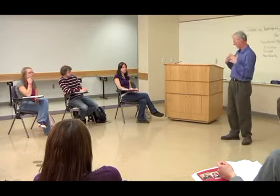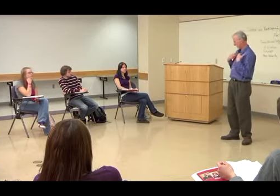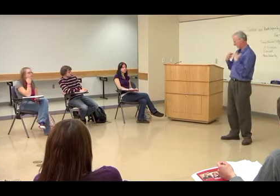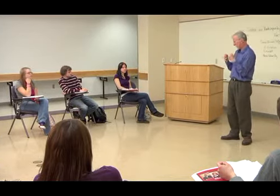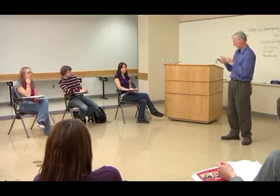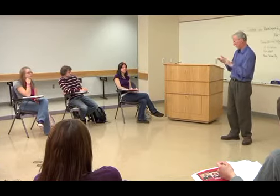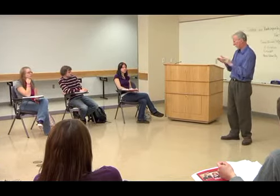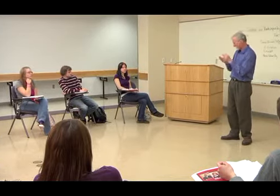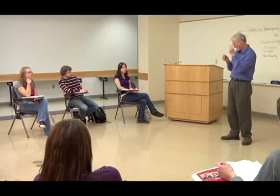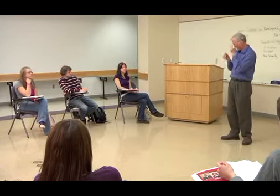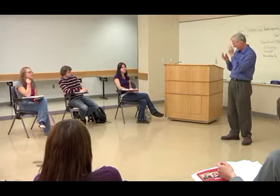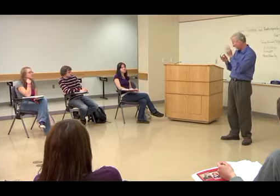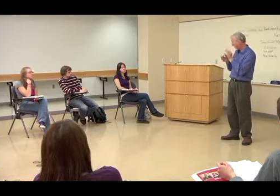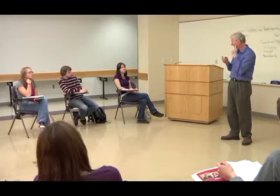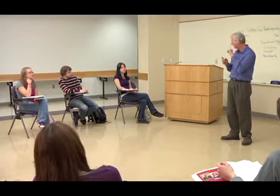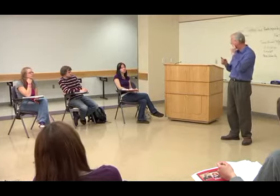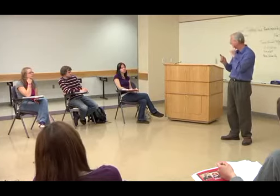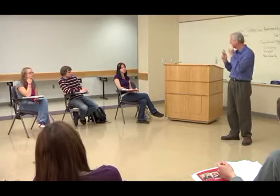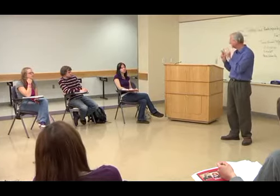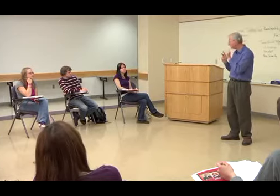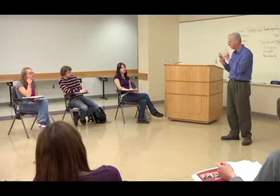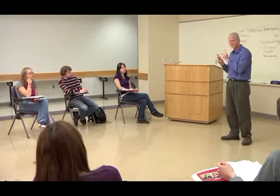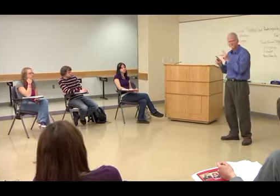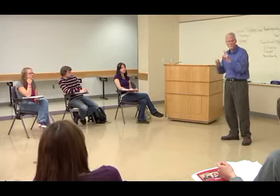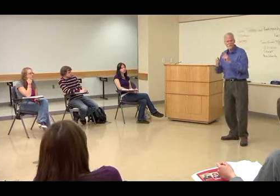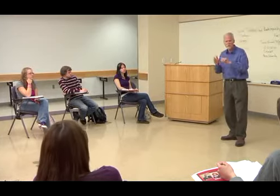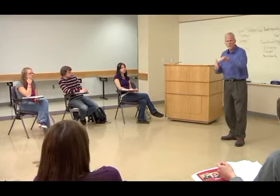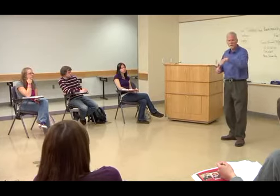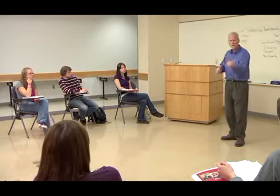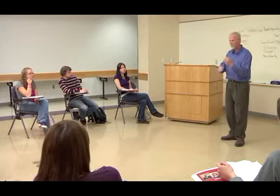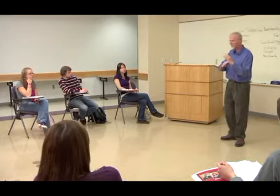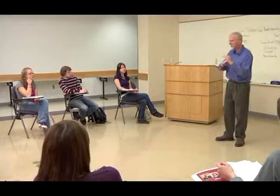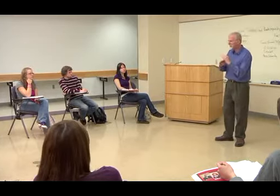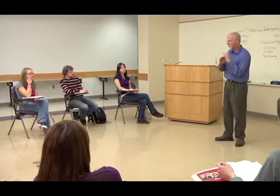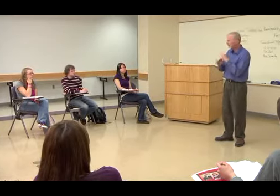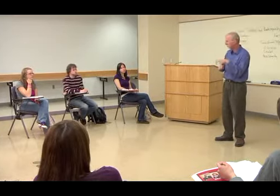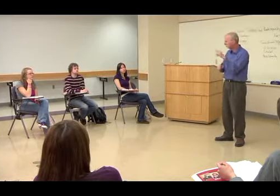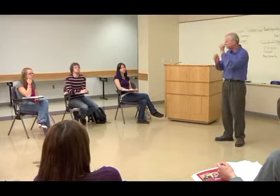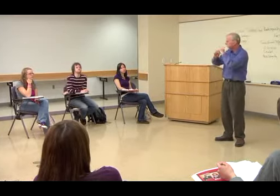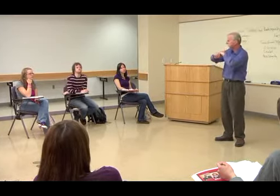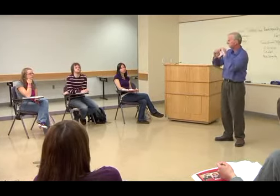the lack of health research data on deaf people. What other barriers can you think of that might lead